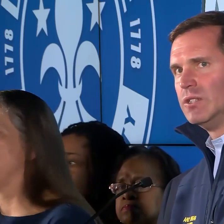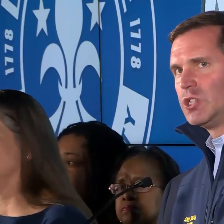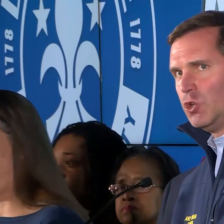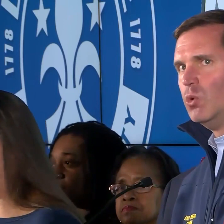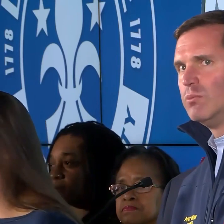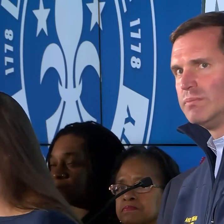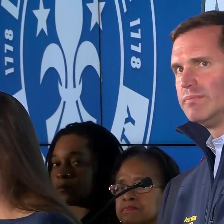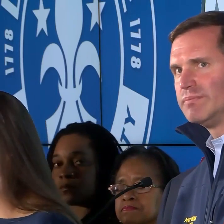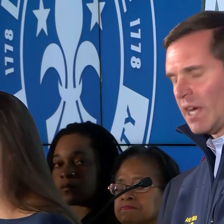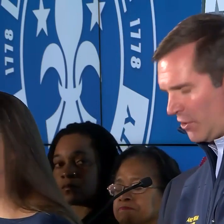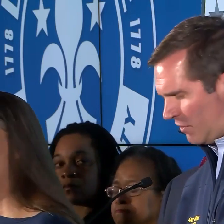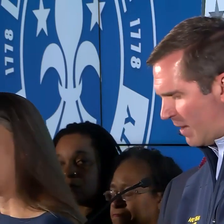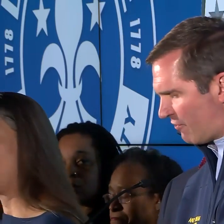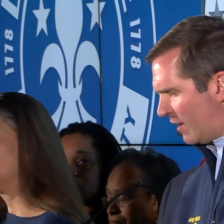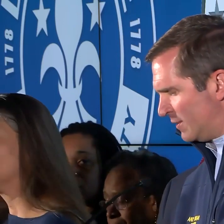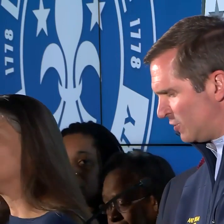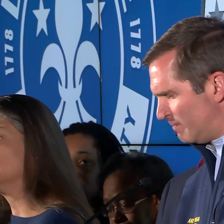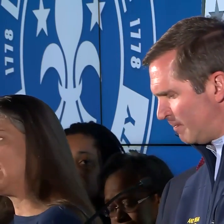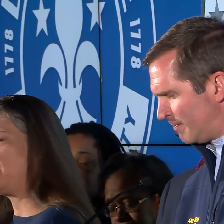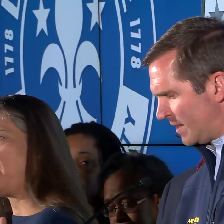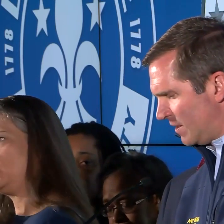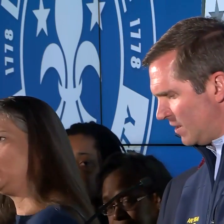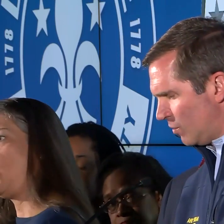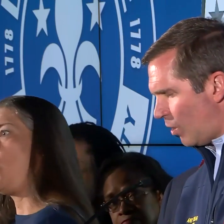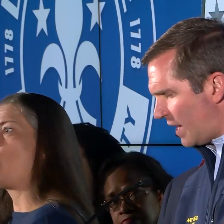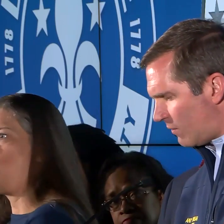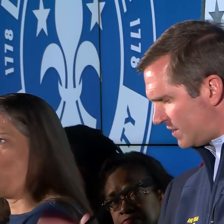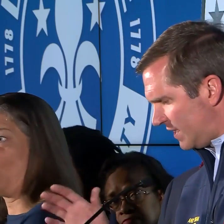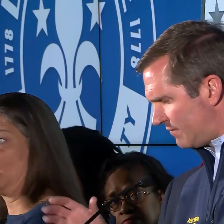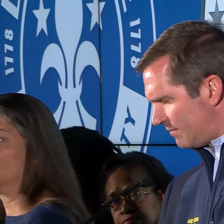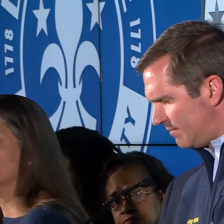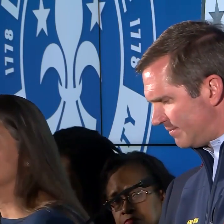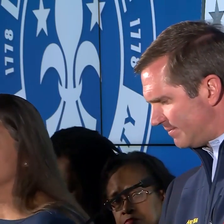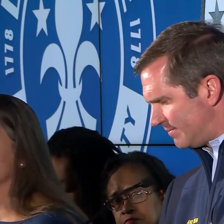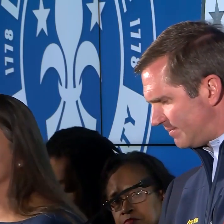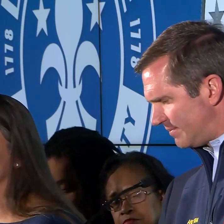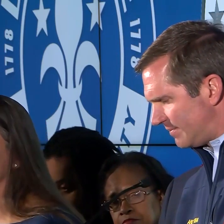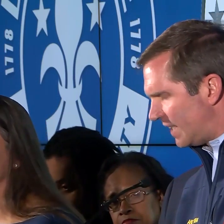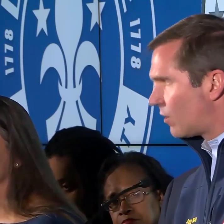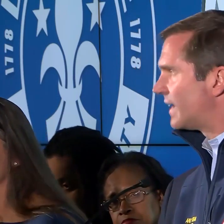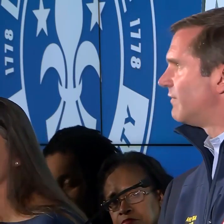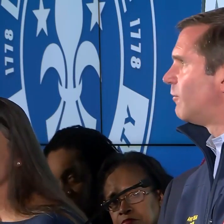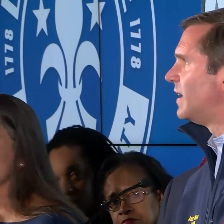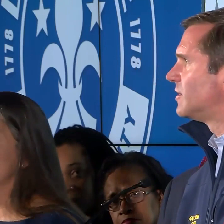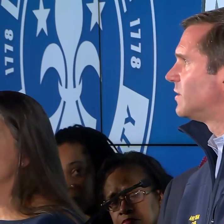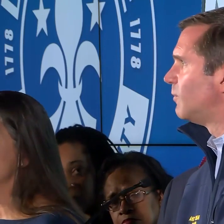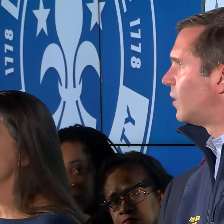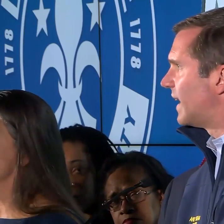two other of my friends. One I received incorrect information this morning I